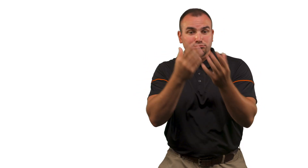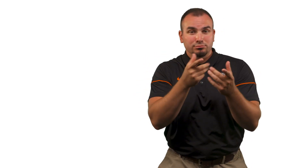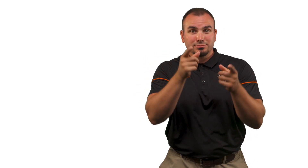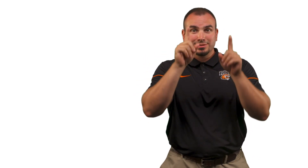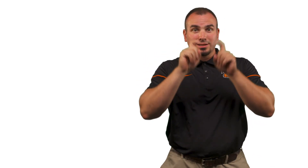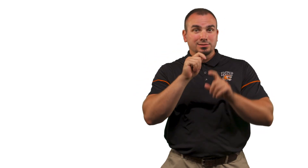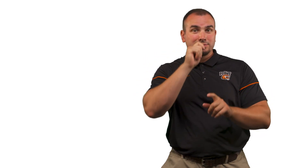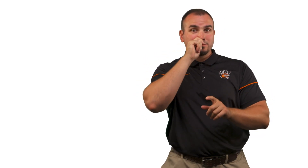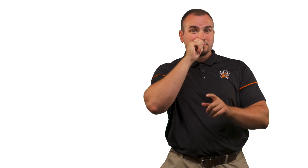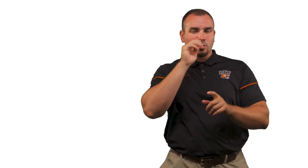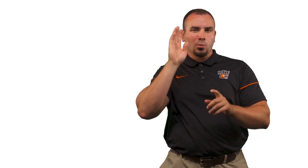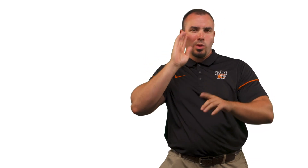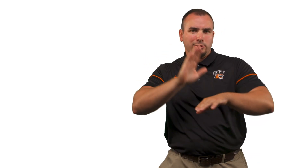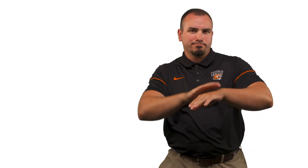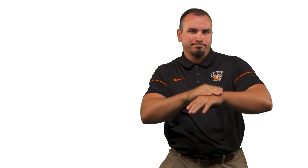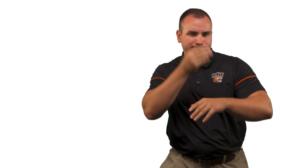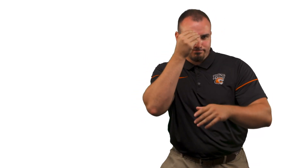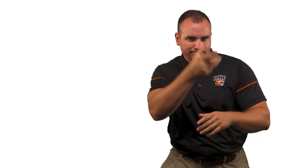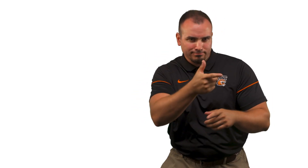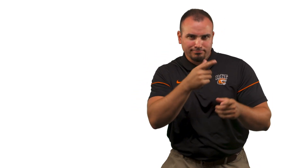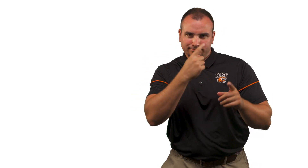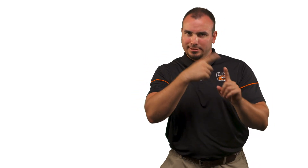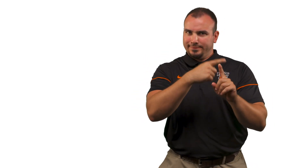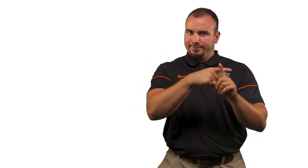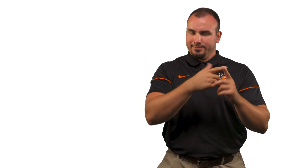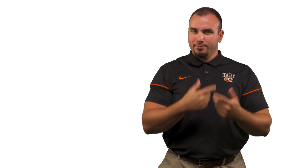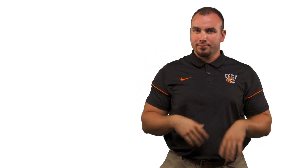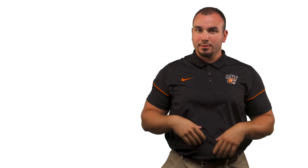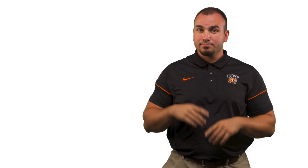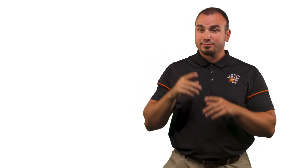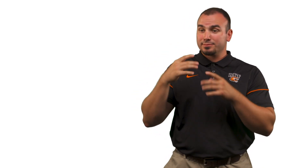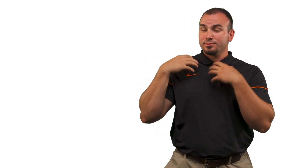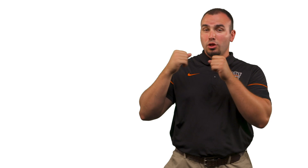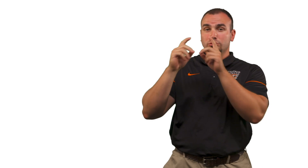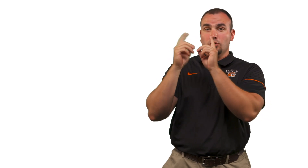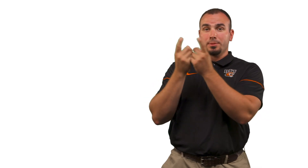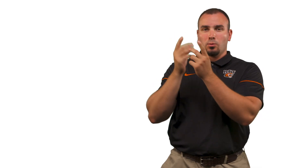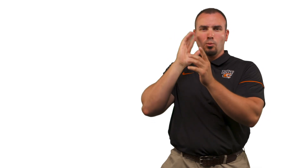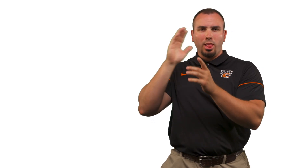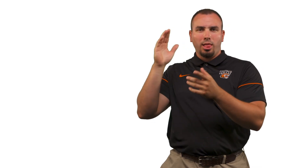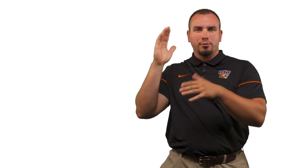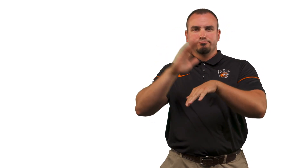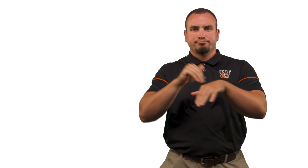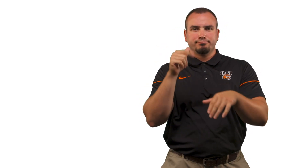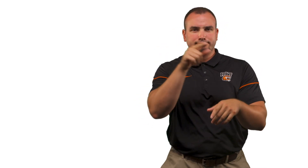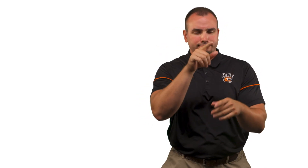that ordered the COVID test will notify you of your results. A representative from the